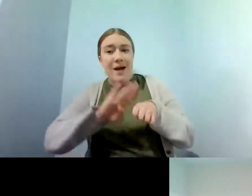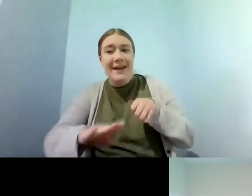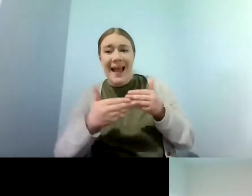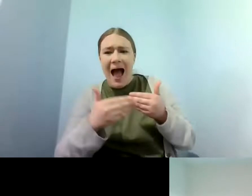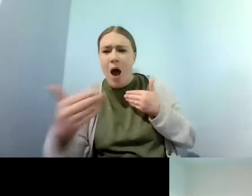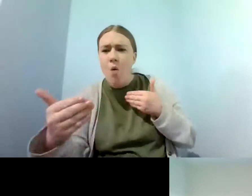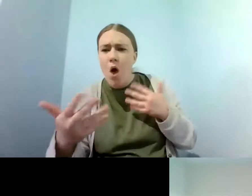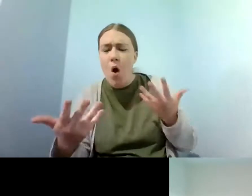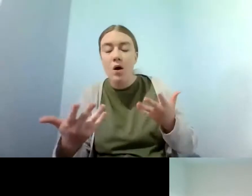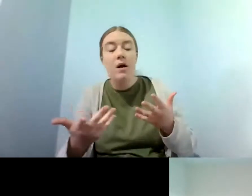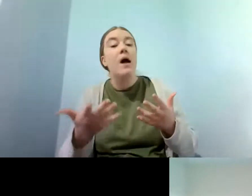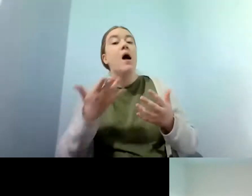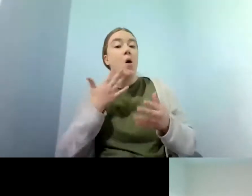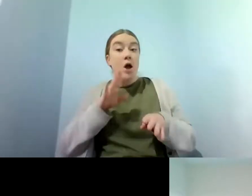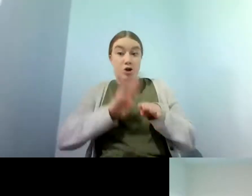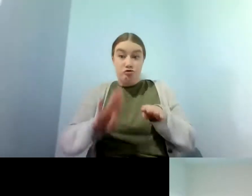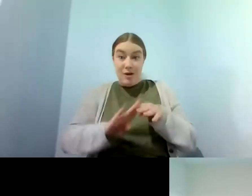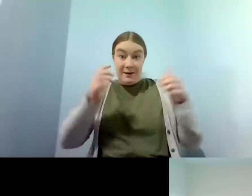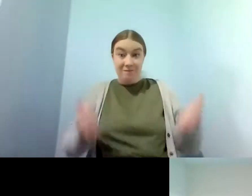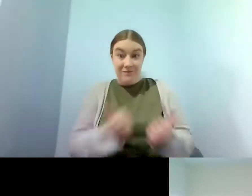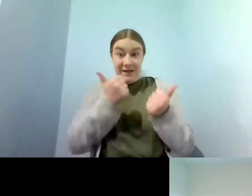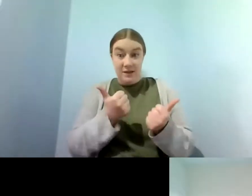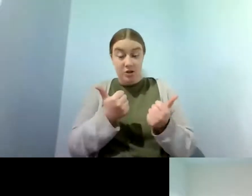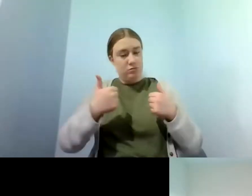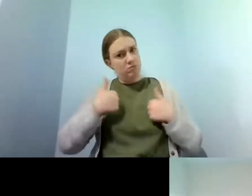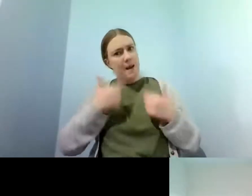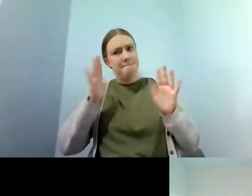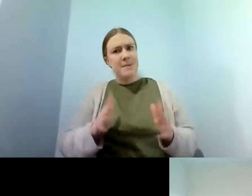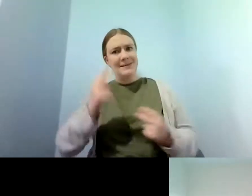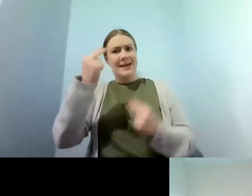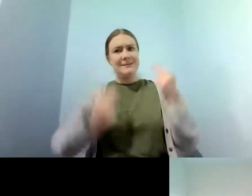doing the training are you then assessed for having reached a required level of competency